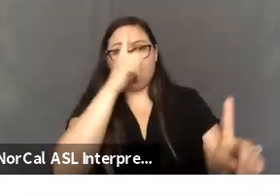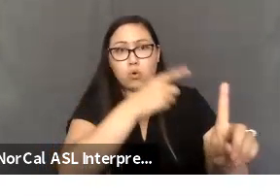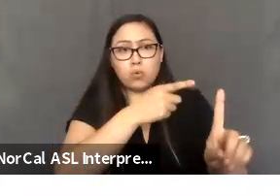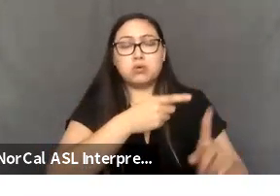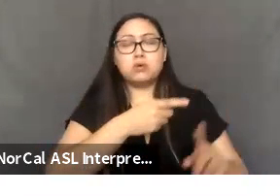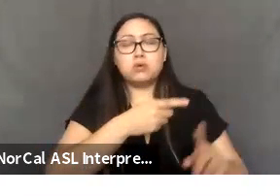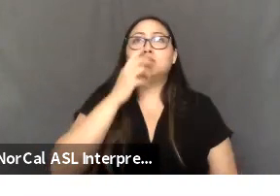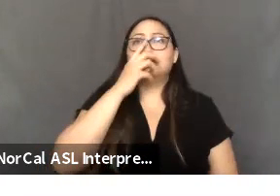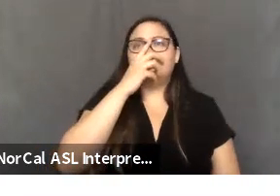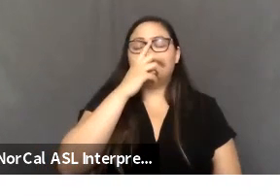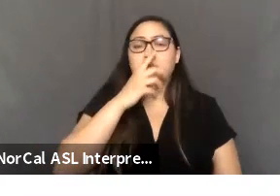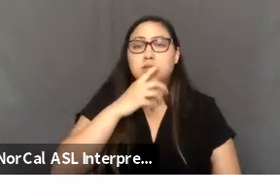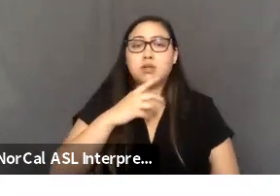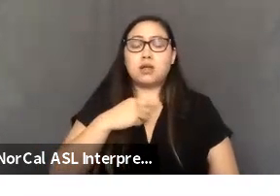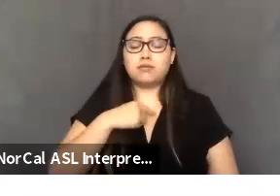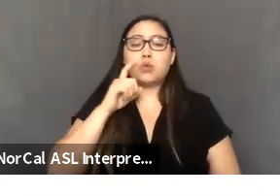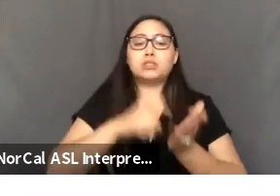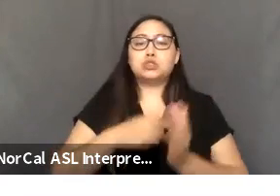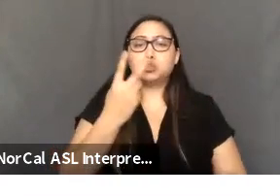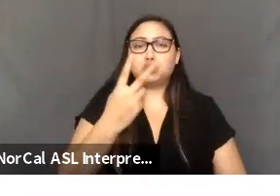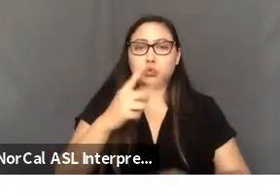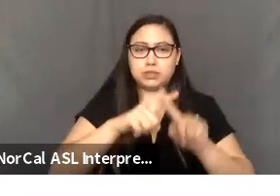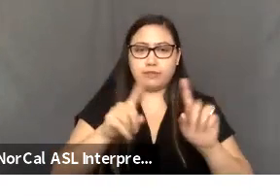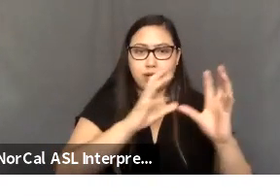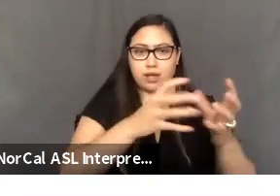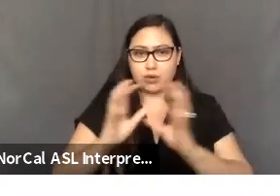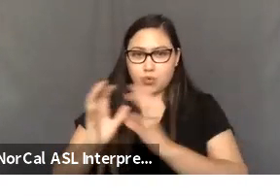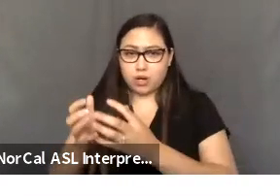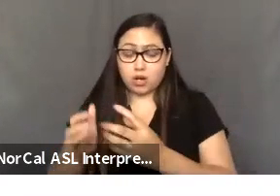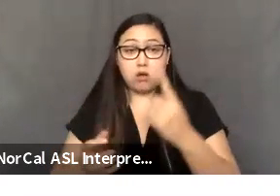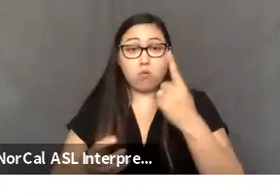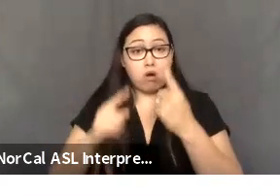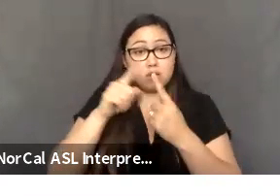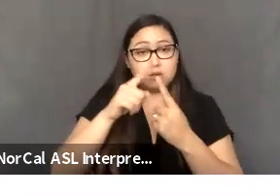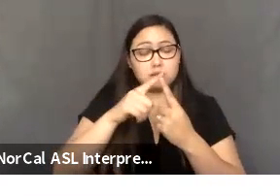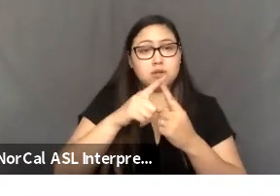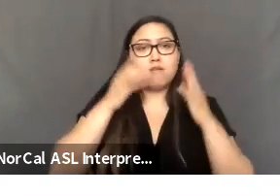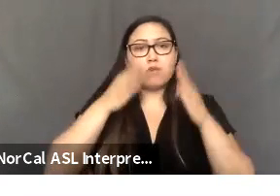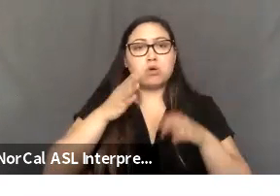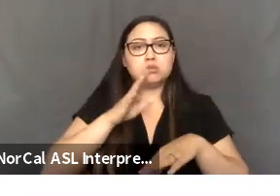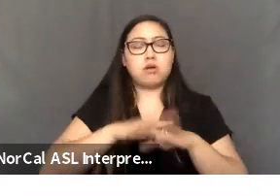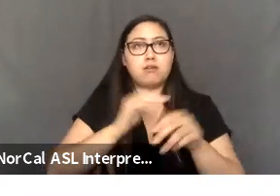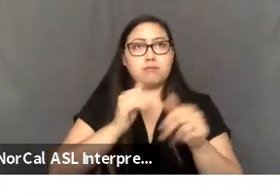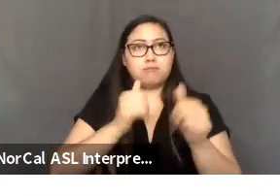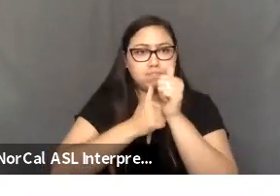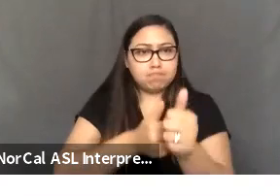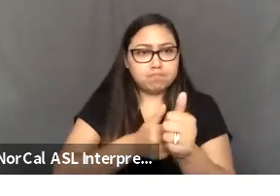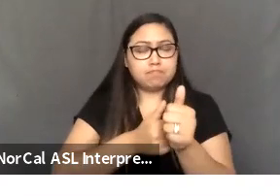into two categories. One focused on remaining in compliance and meeting the requirements of